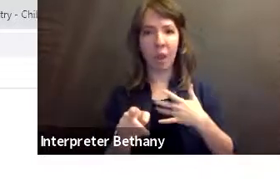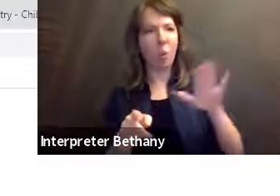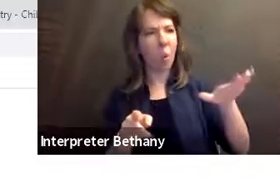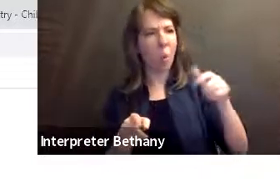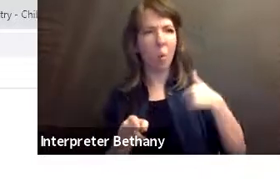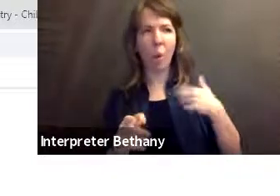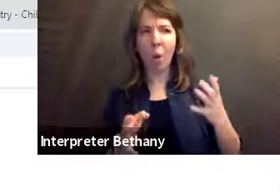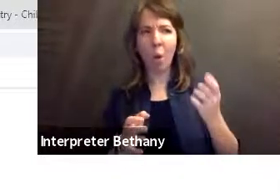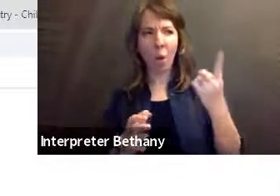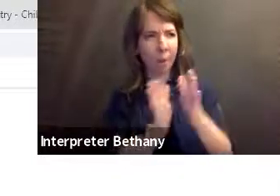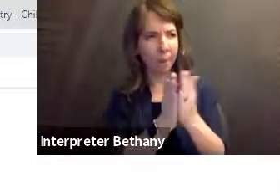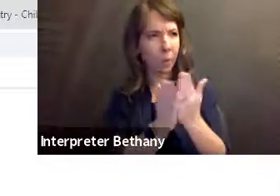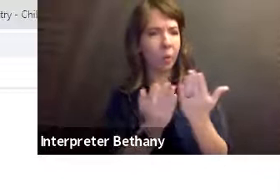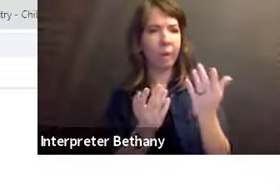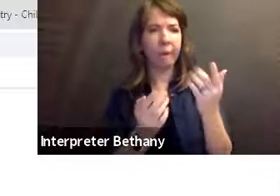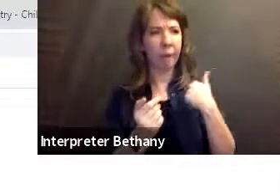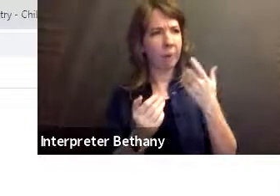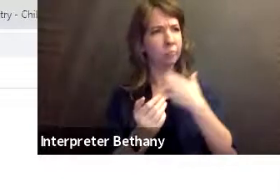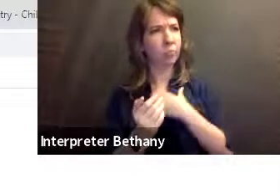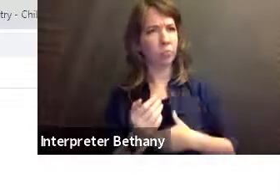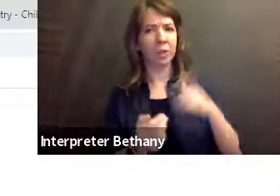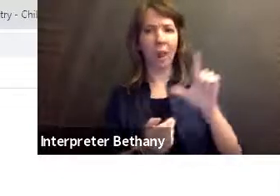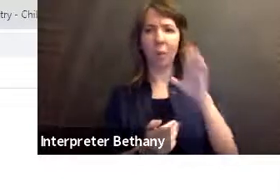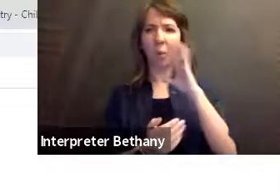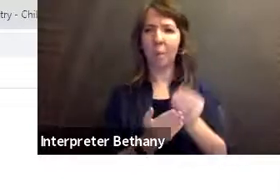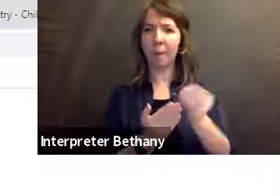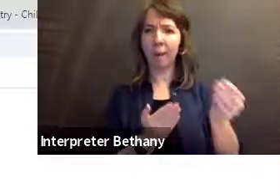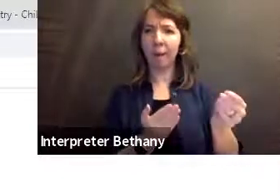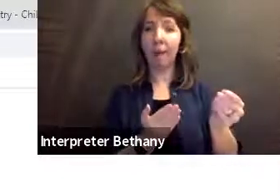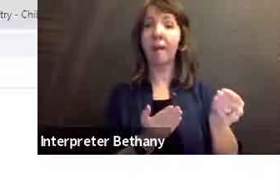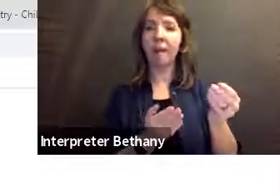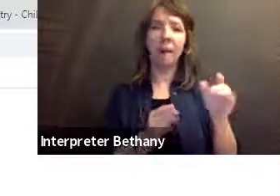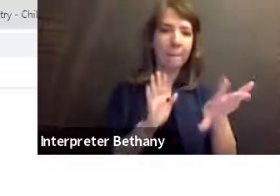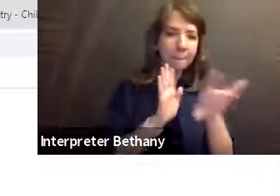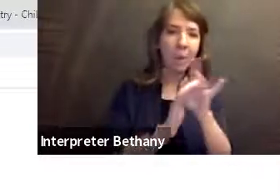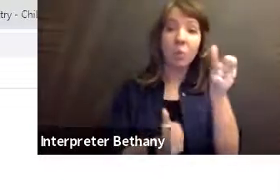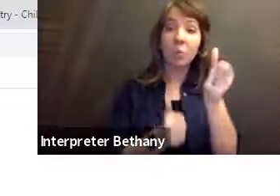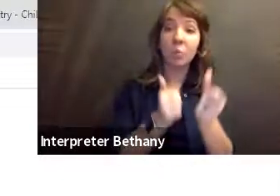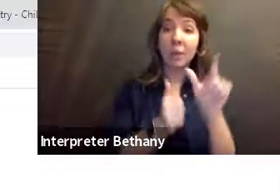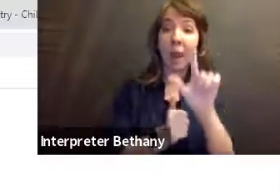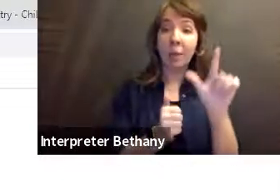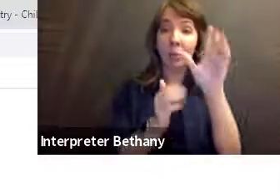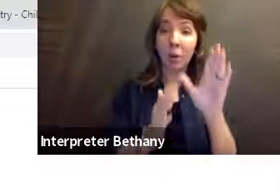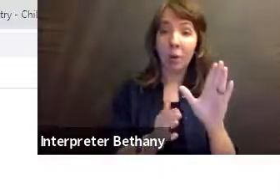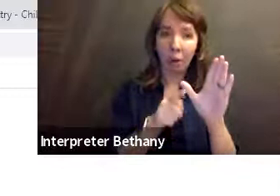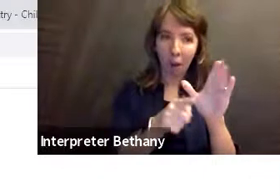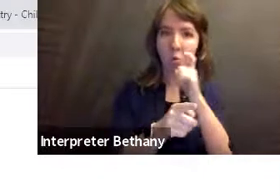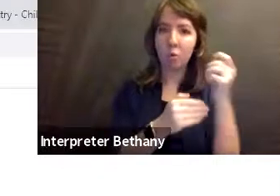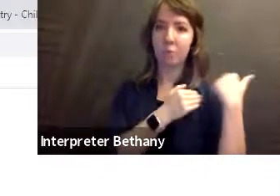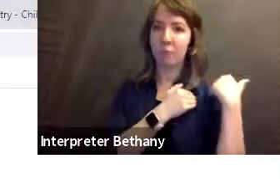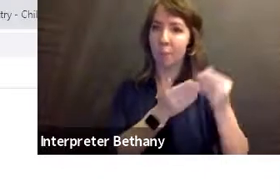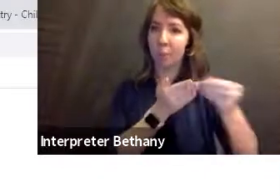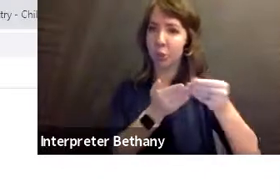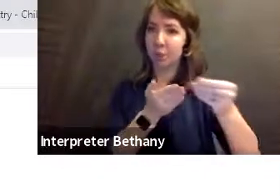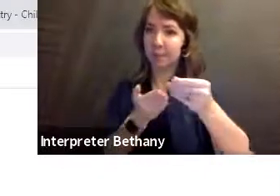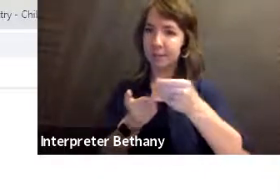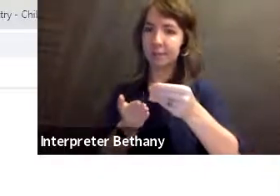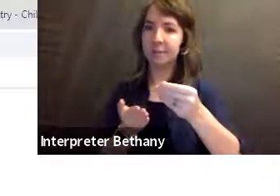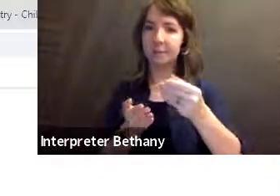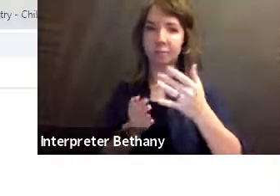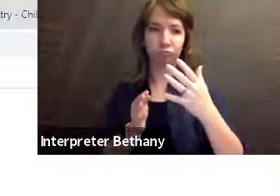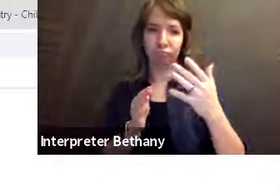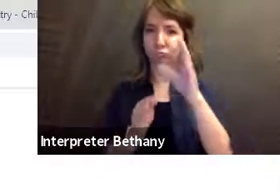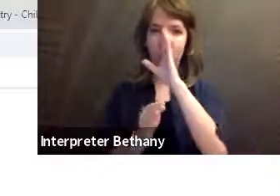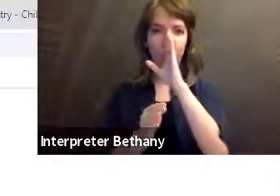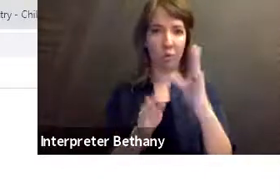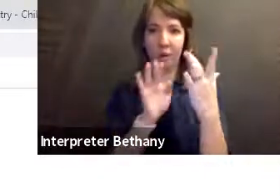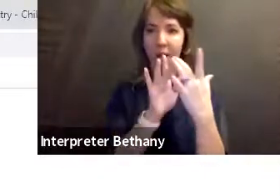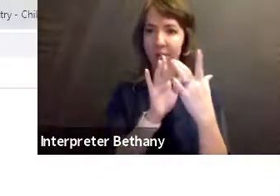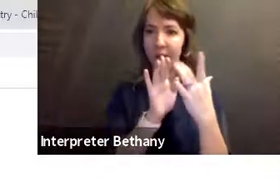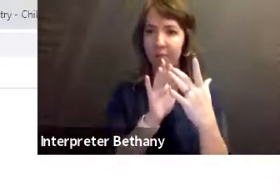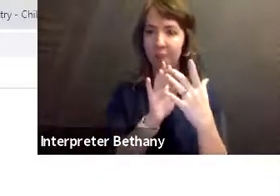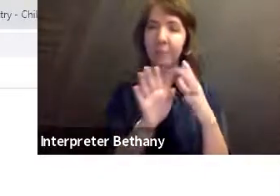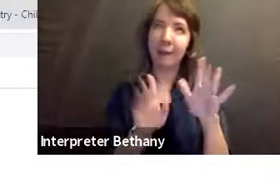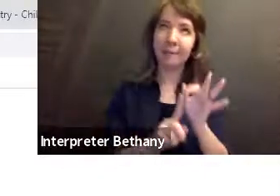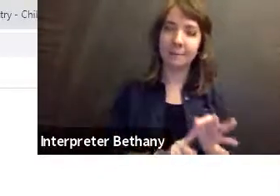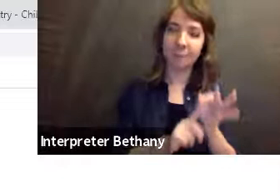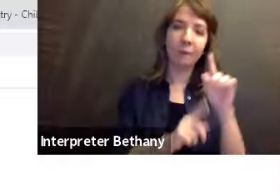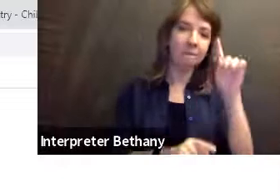Linda Kobashigawa: You can go to this page. See which librarian purchases for that area or selects for that area and talk to us directly. So we all, we all select for different areas, except for fiction and some of the social sciences.